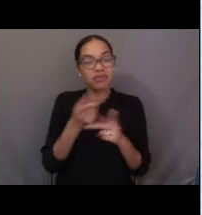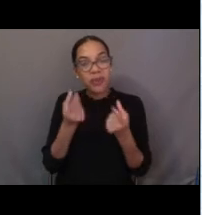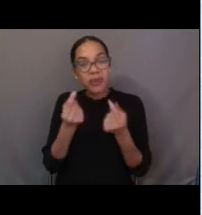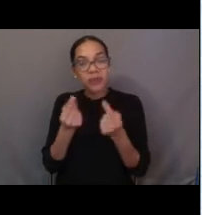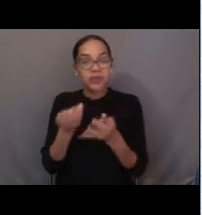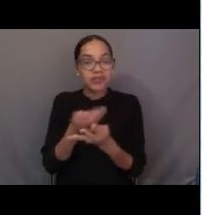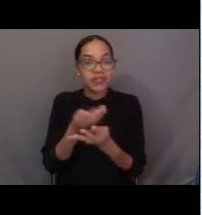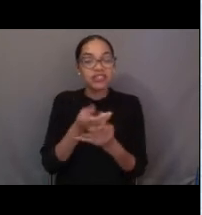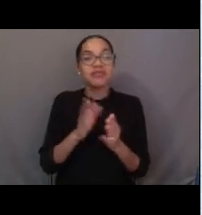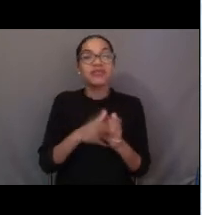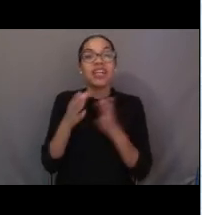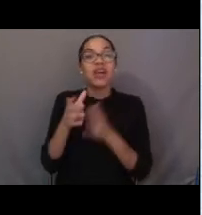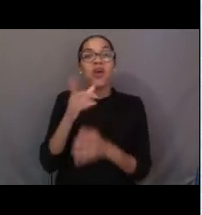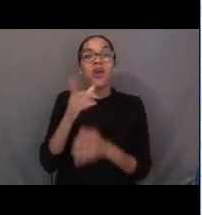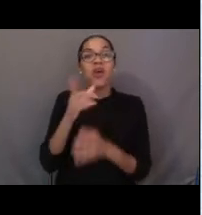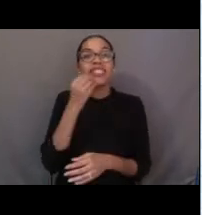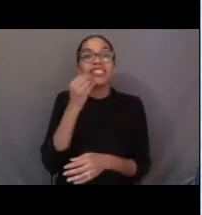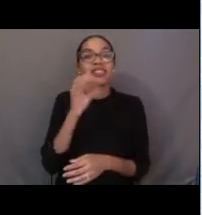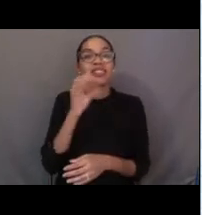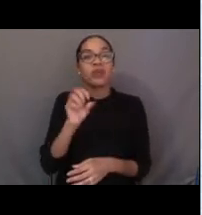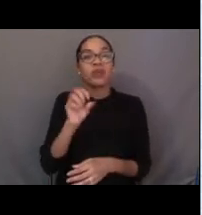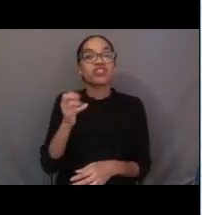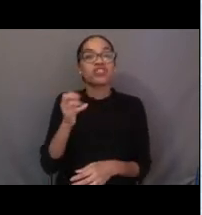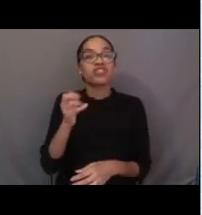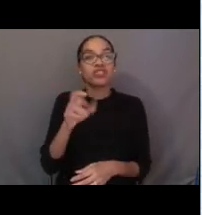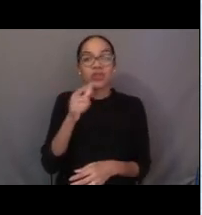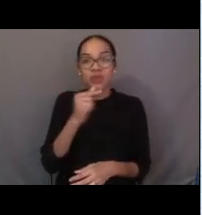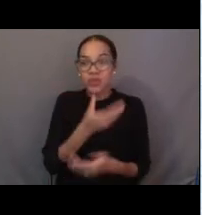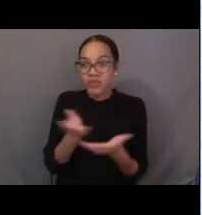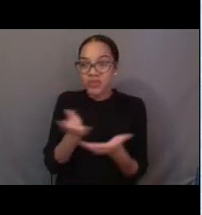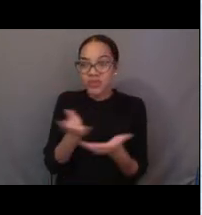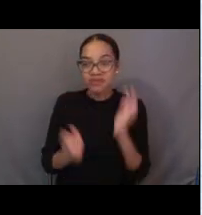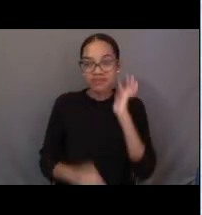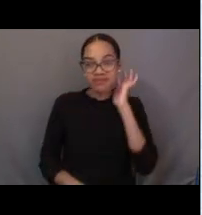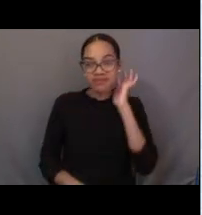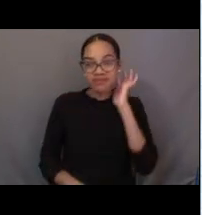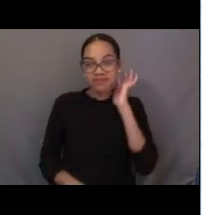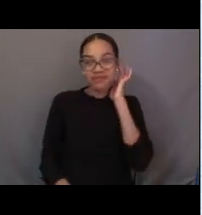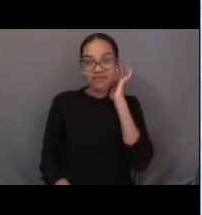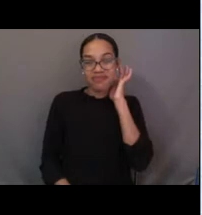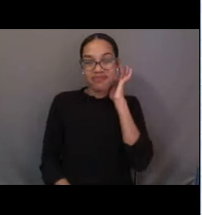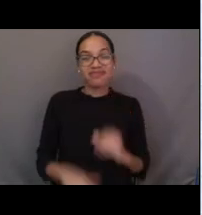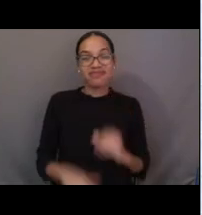let's see what people say. [Grace] All right, well, we talked about... this is Grace from the chat box.